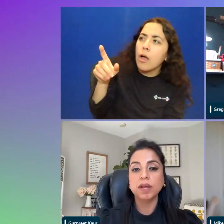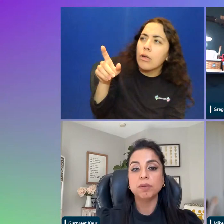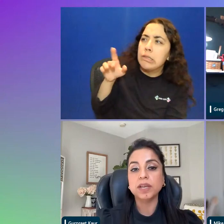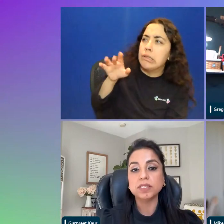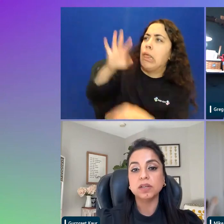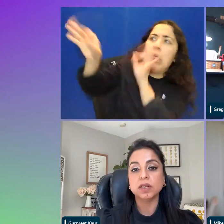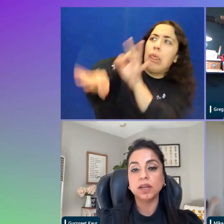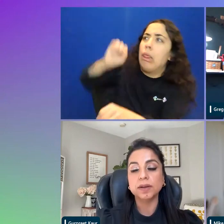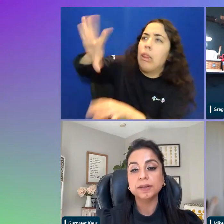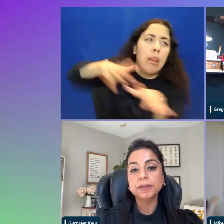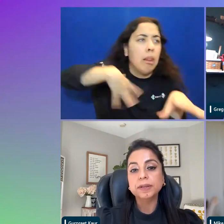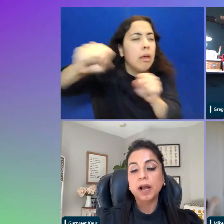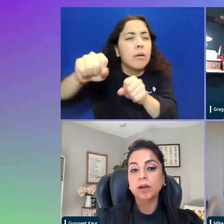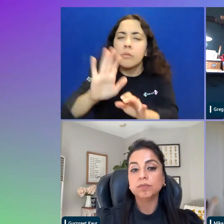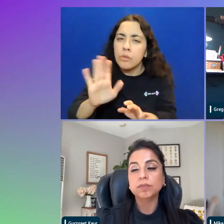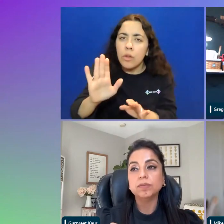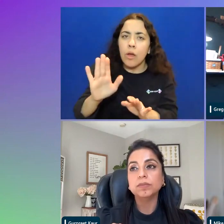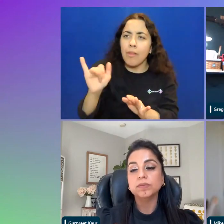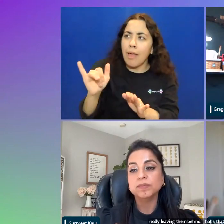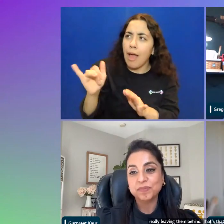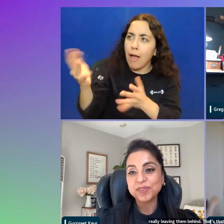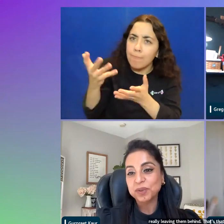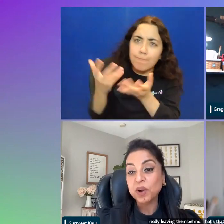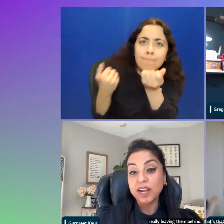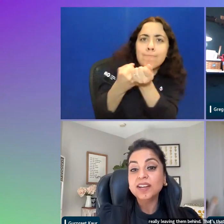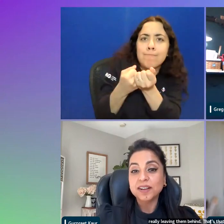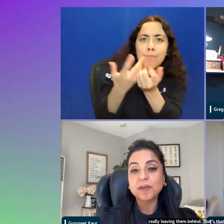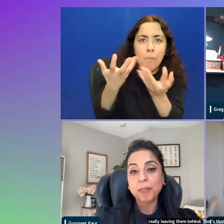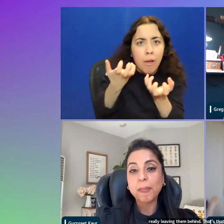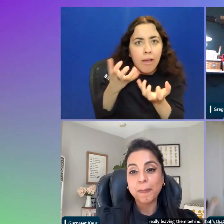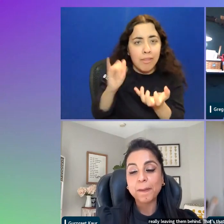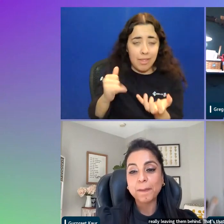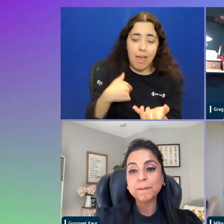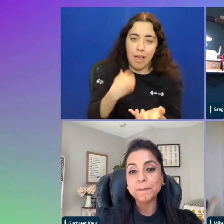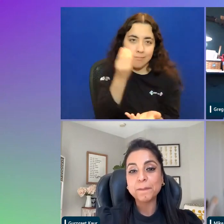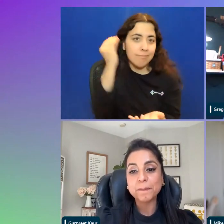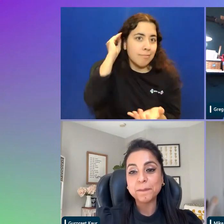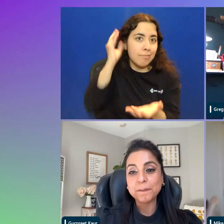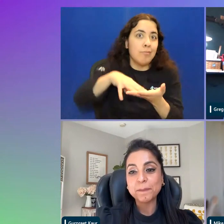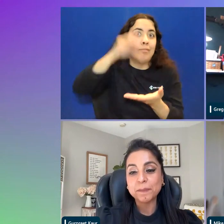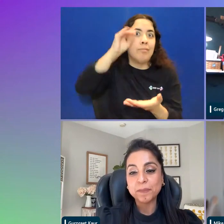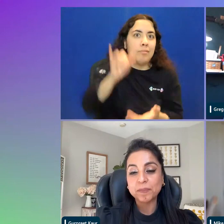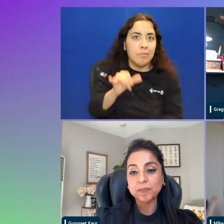That's such a big point. >> Yeah. Wow. And it's so easy.